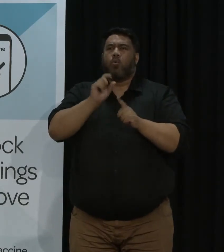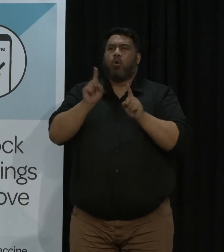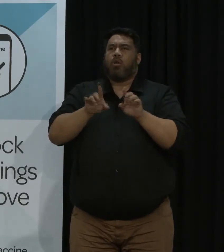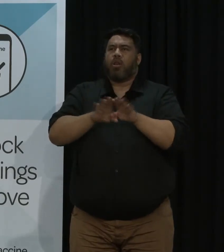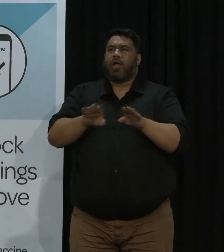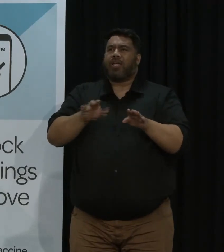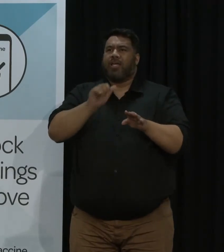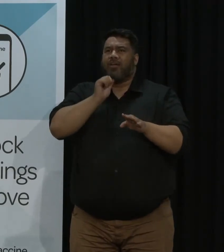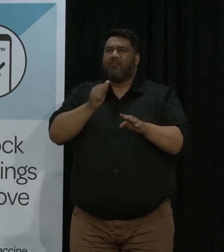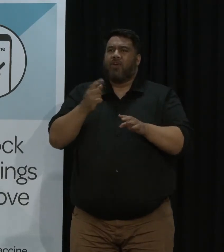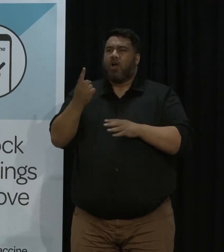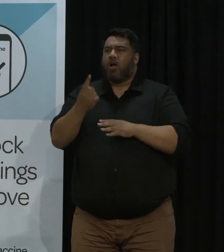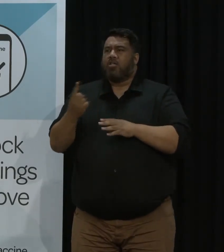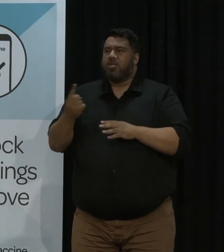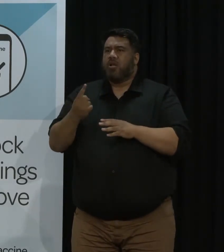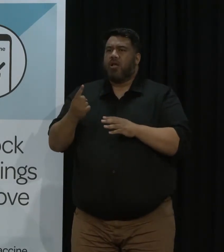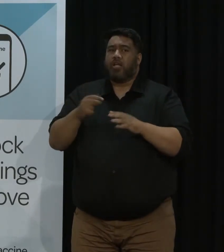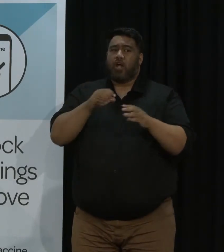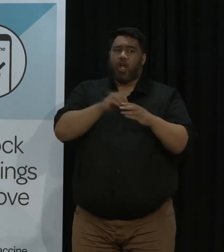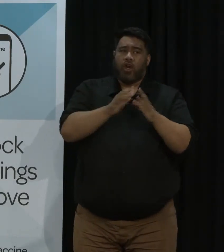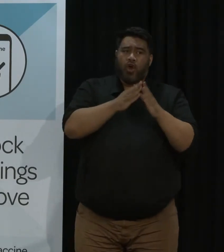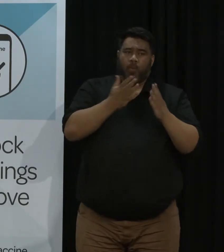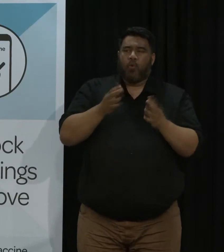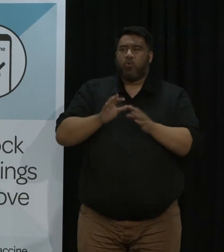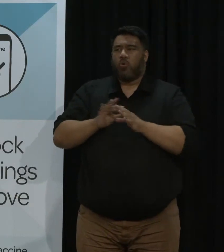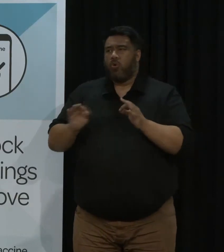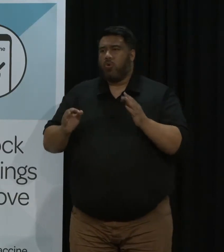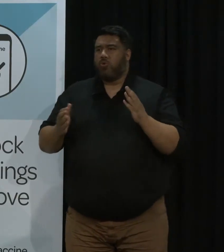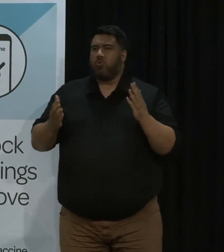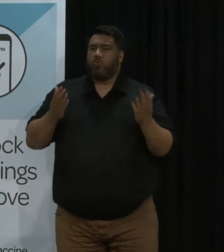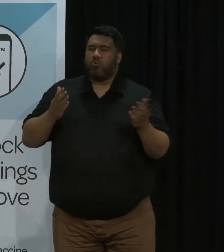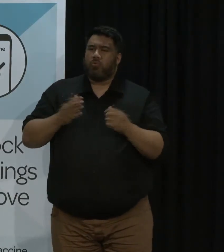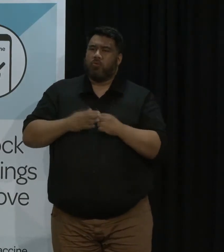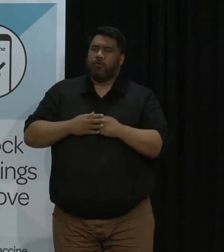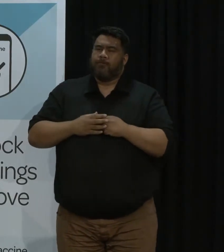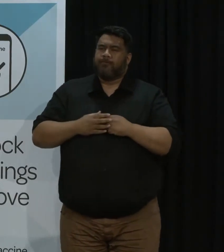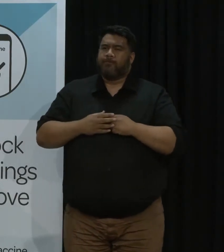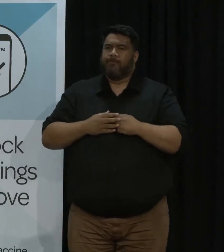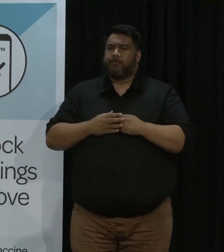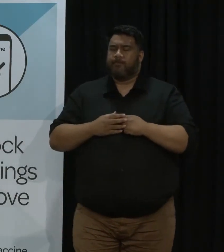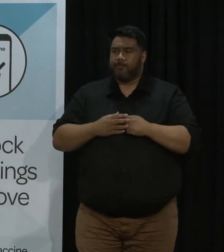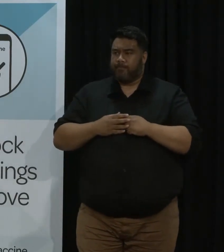arrangements of if someone finds themselves infected with